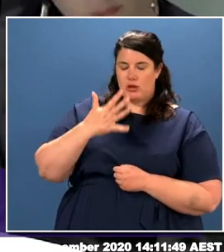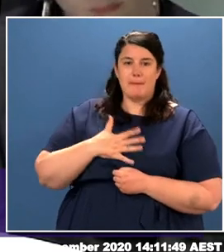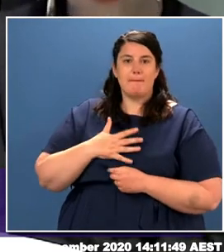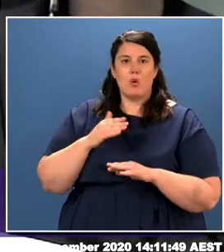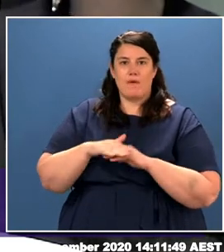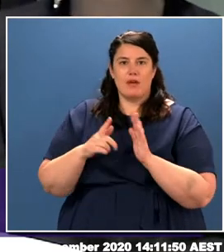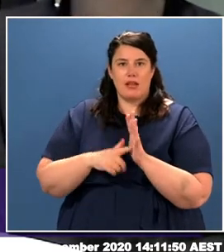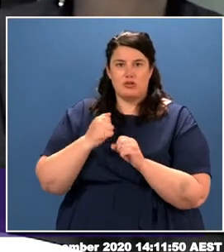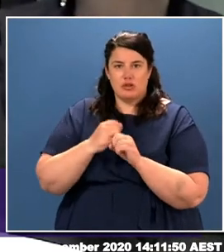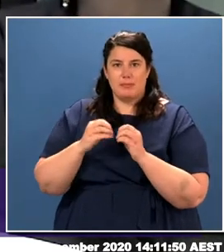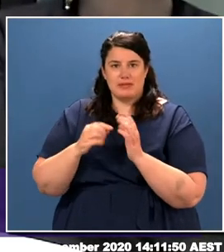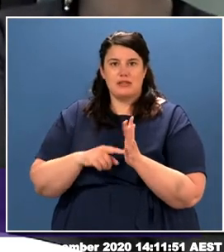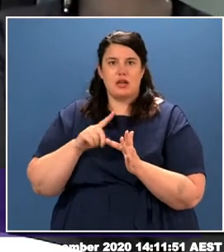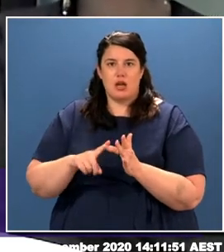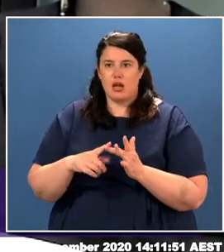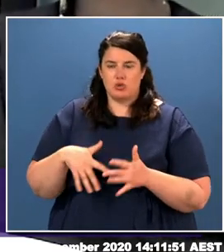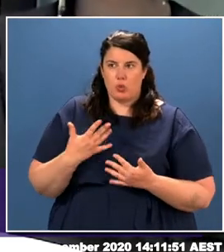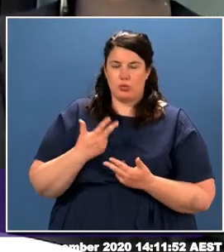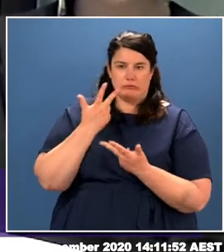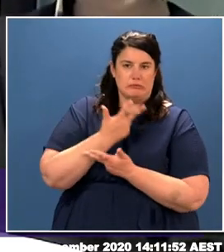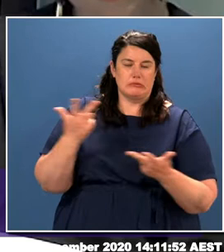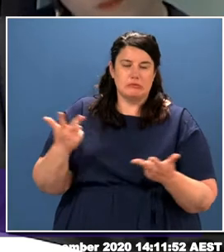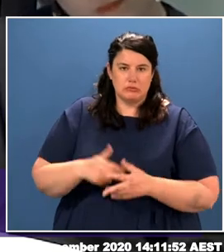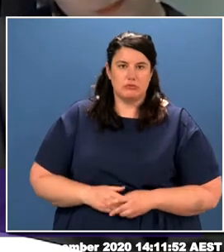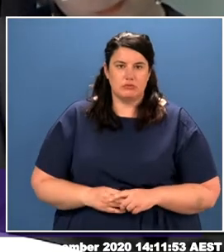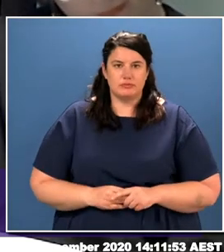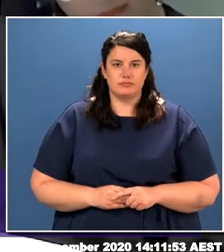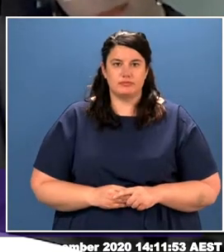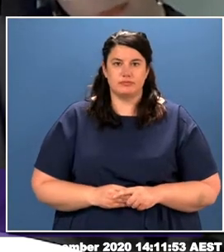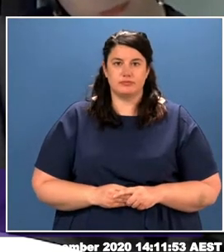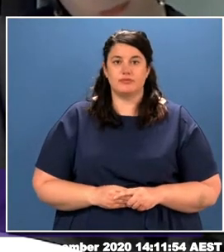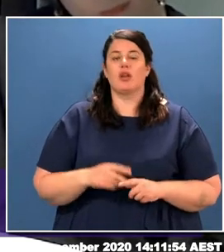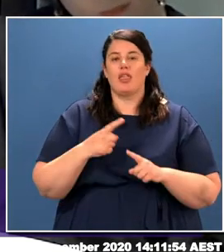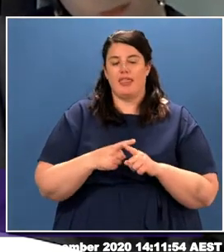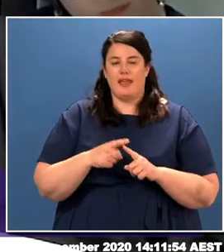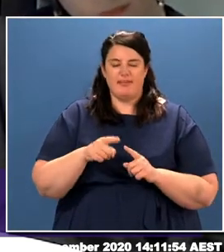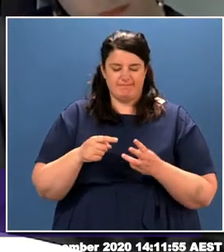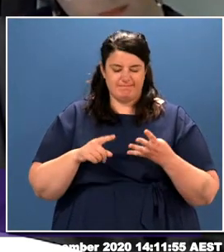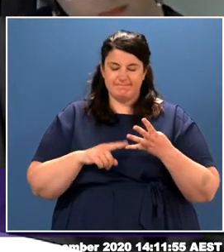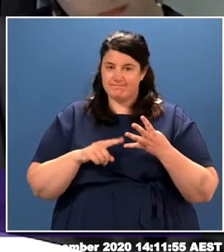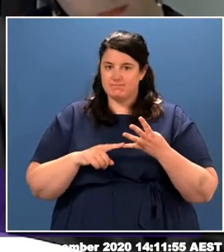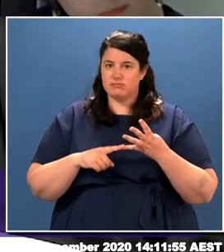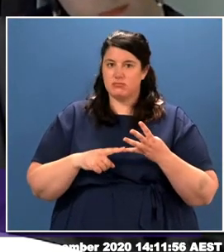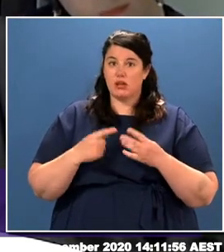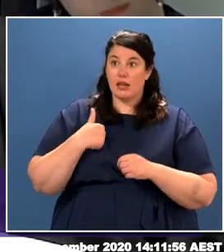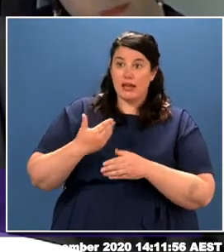And lastly, as you alluded to, there is the concealment of identity or histories or experiences.